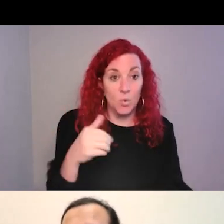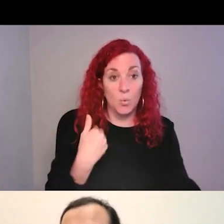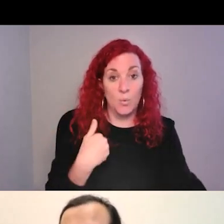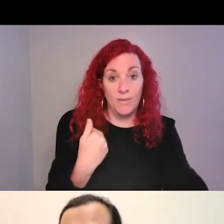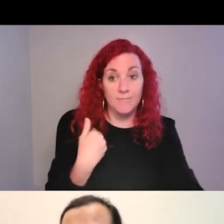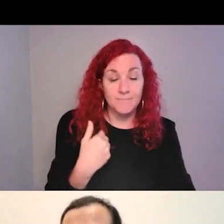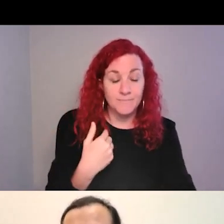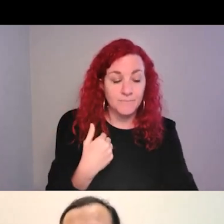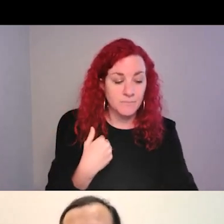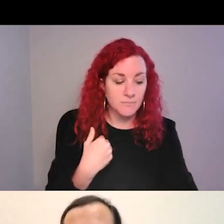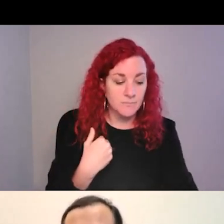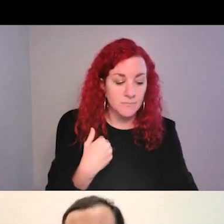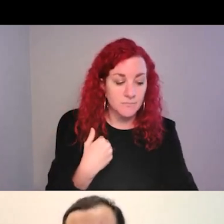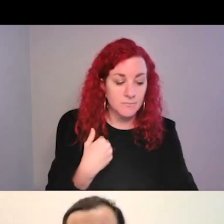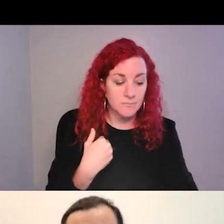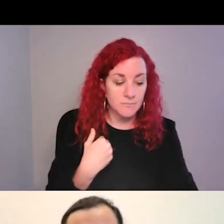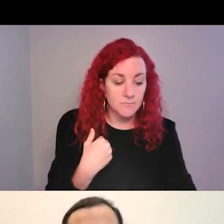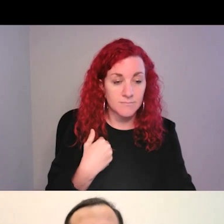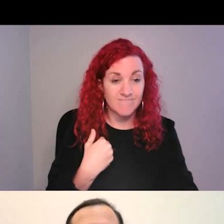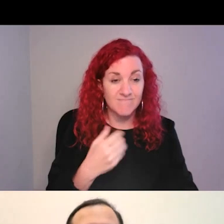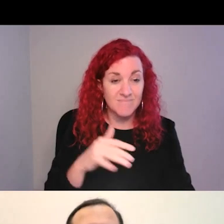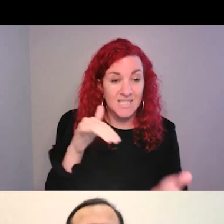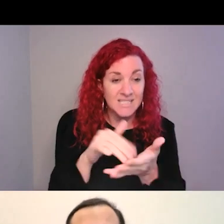THIS HAS BEEN STUDIED.